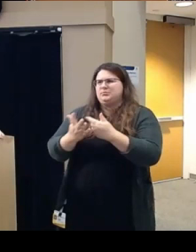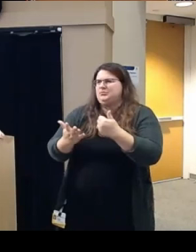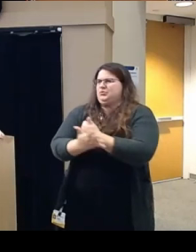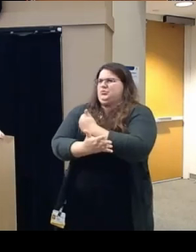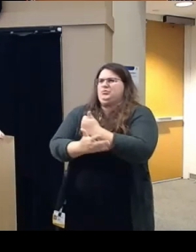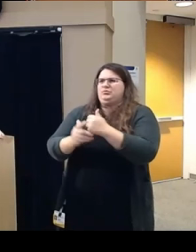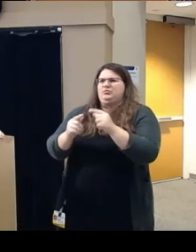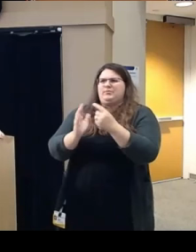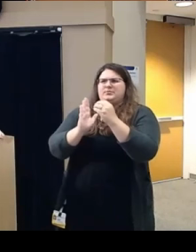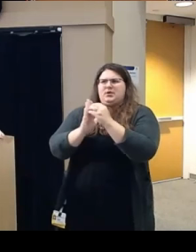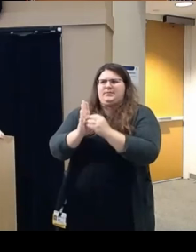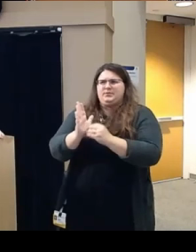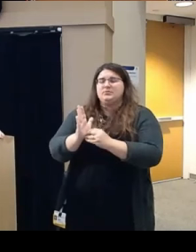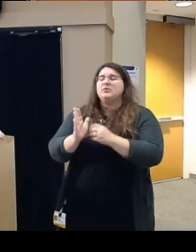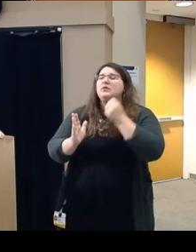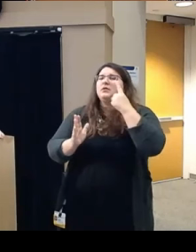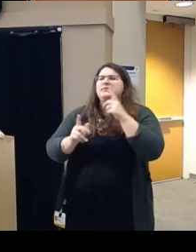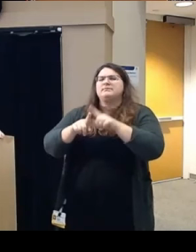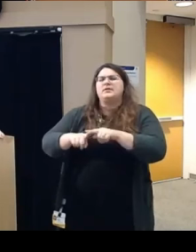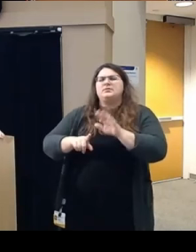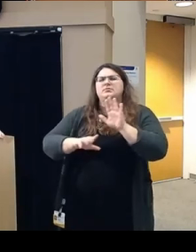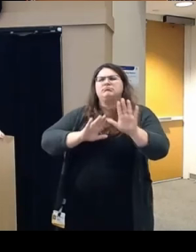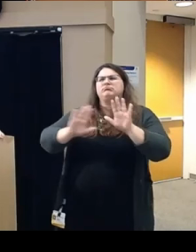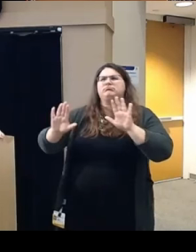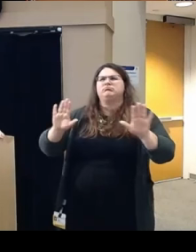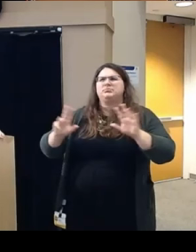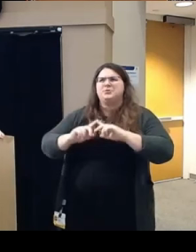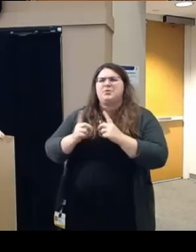about when they're going to start this and what it's going to look like um when building the new